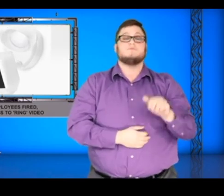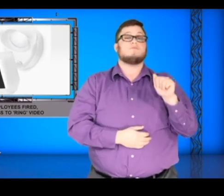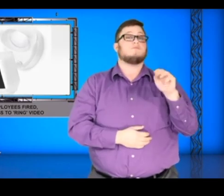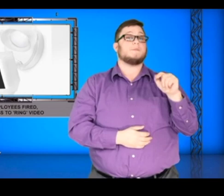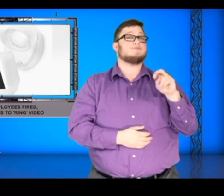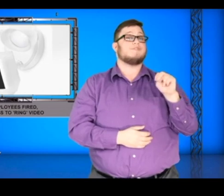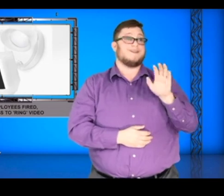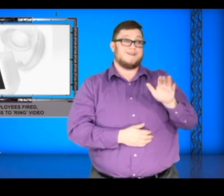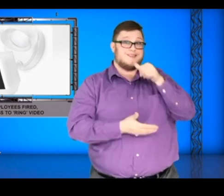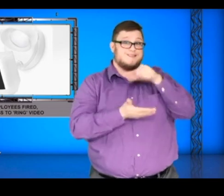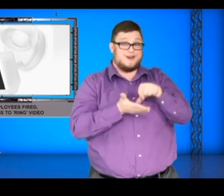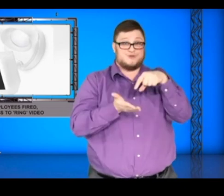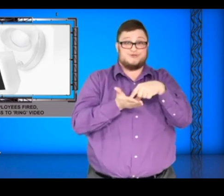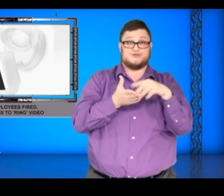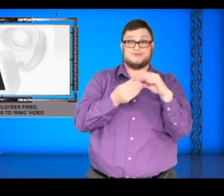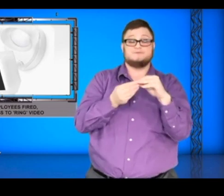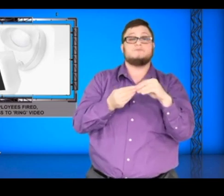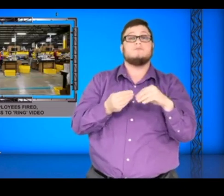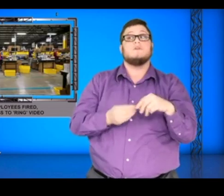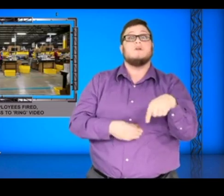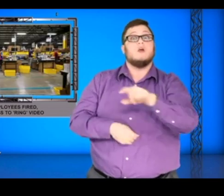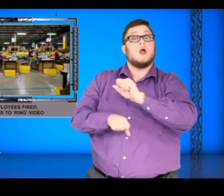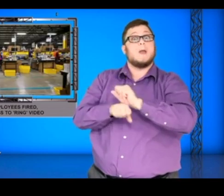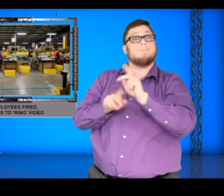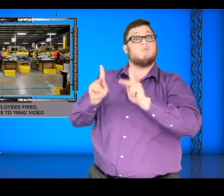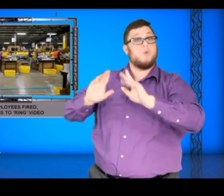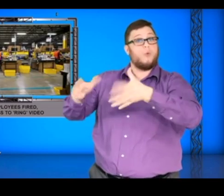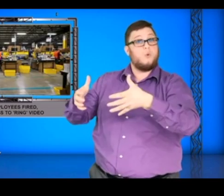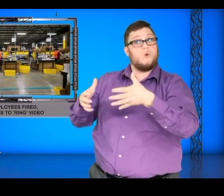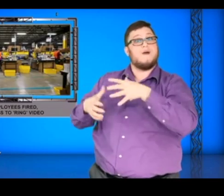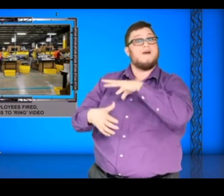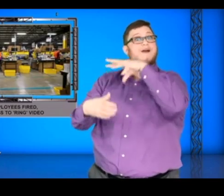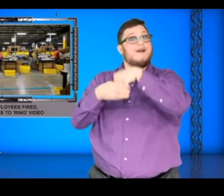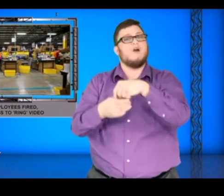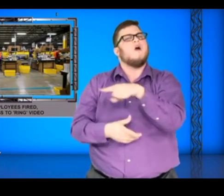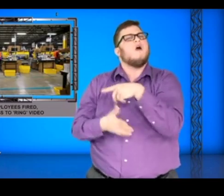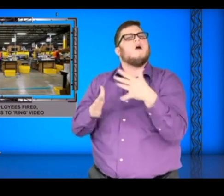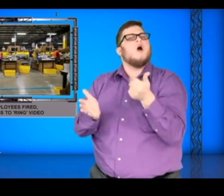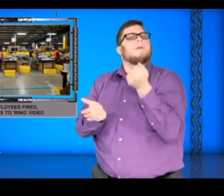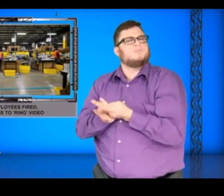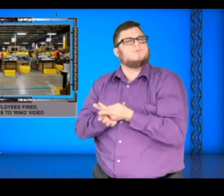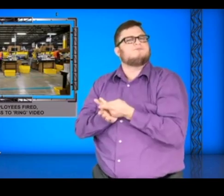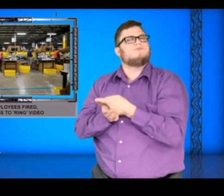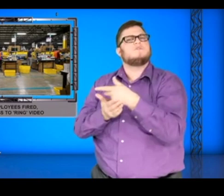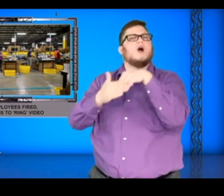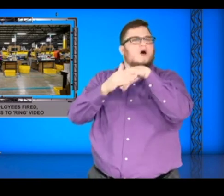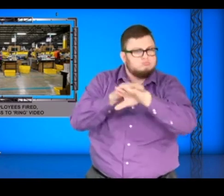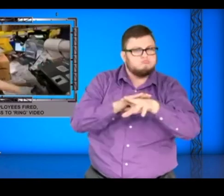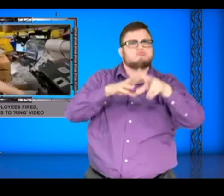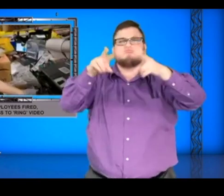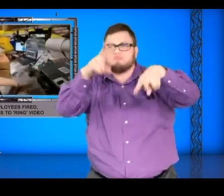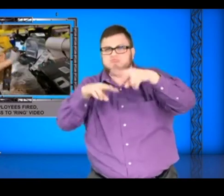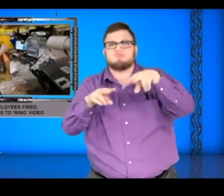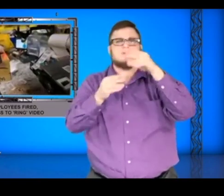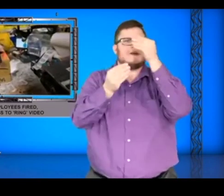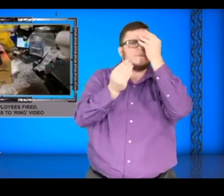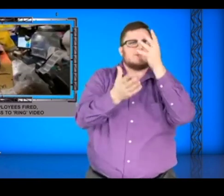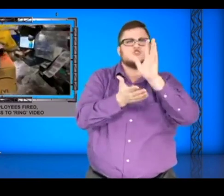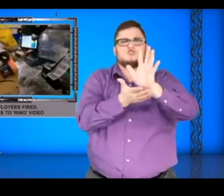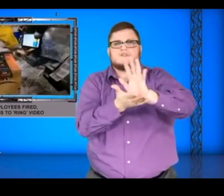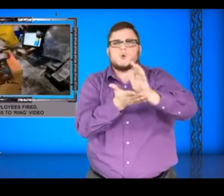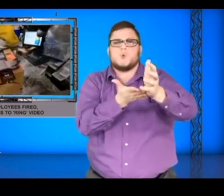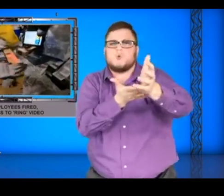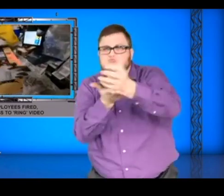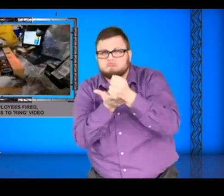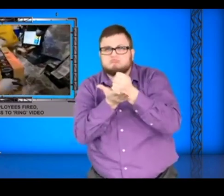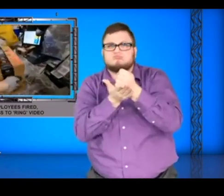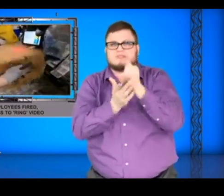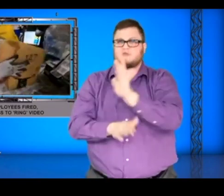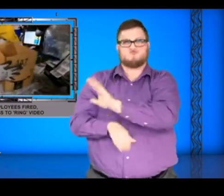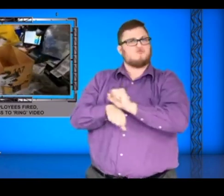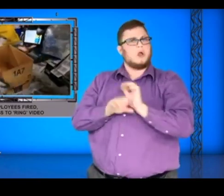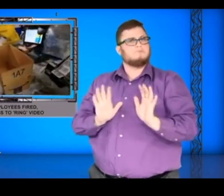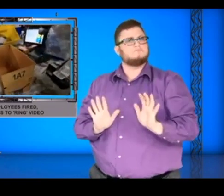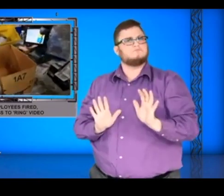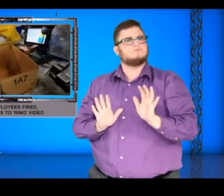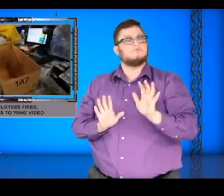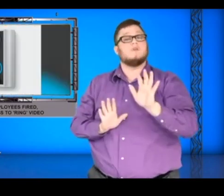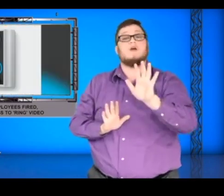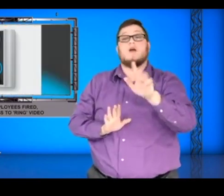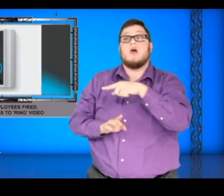In the letter, Amazon said the employees involved were authorized to view video data but what